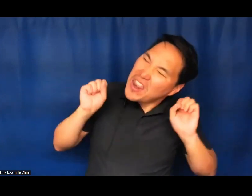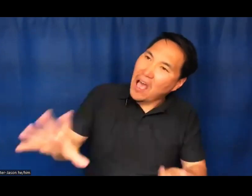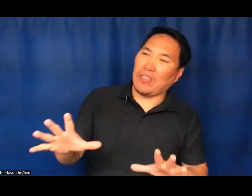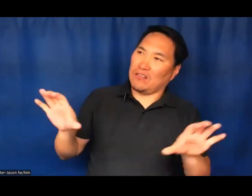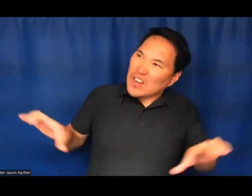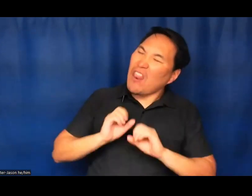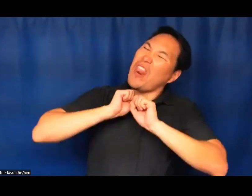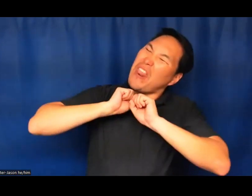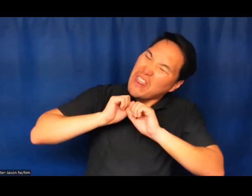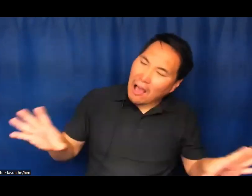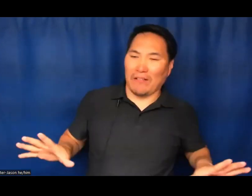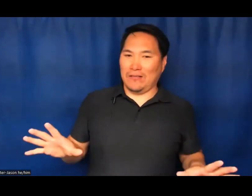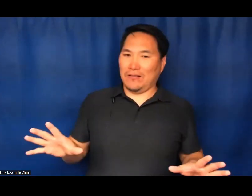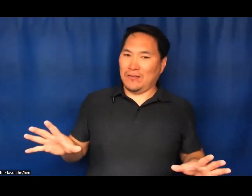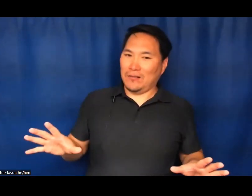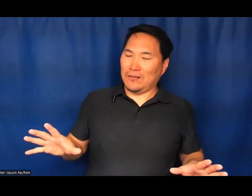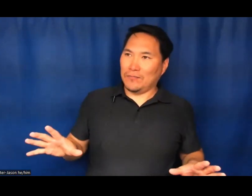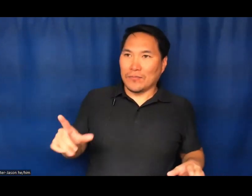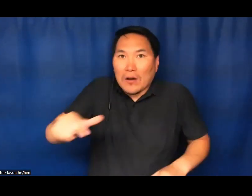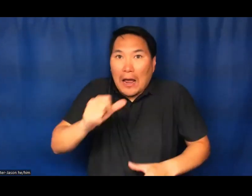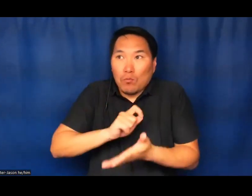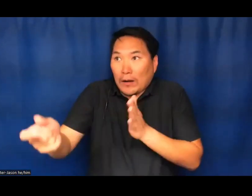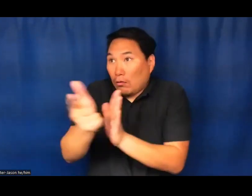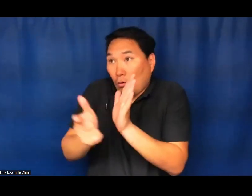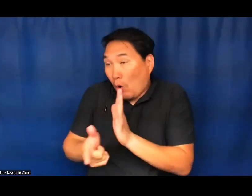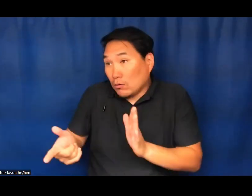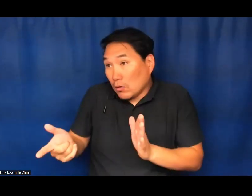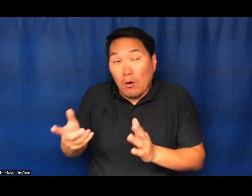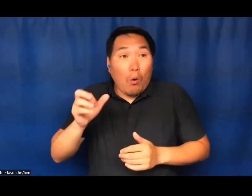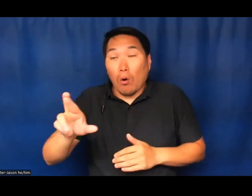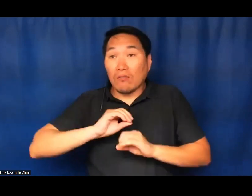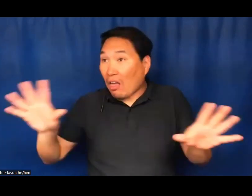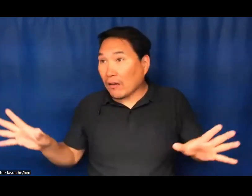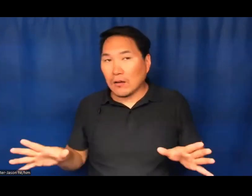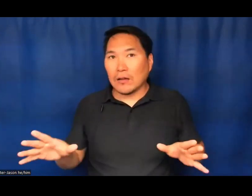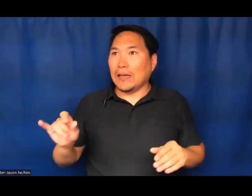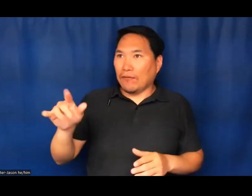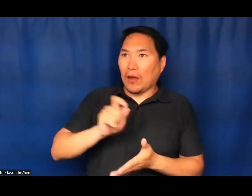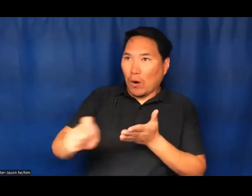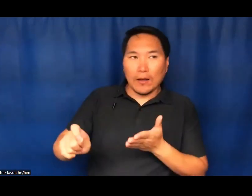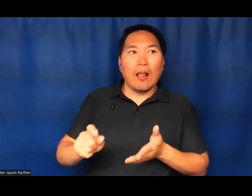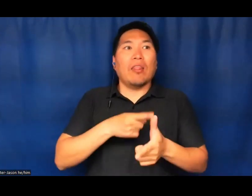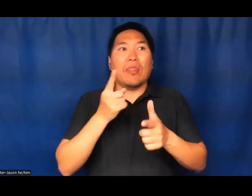The irony is they're not passing legislation either. But if they did, the Supreme Court would then rule on its validity and in all likelihood